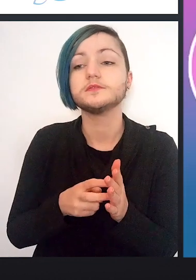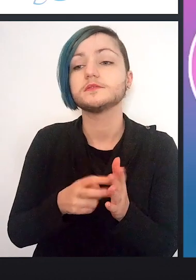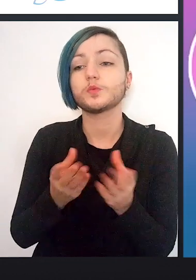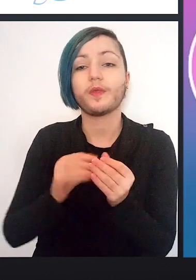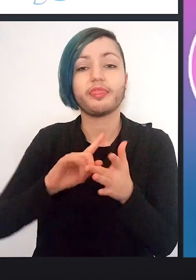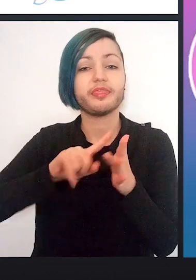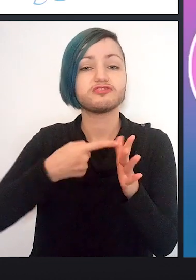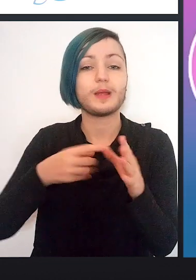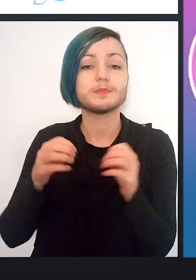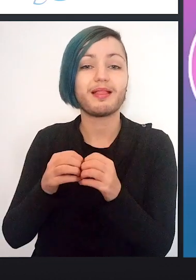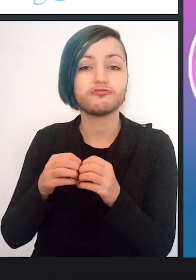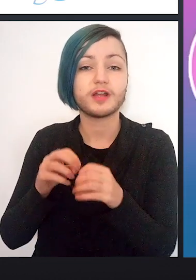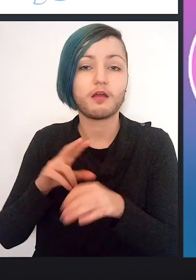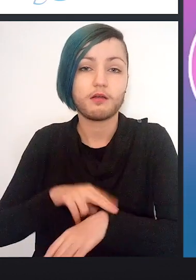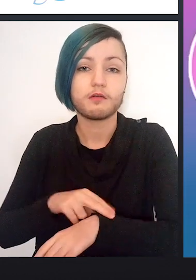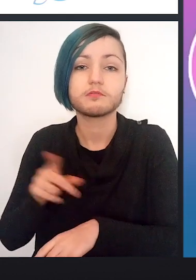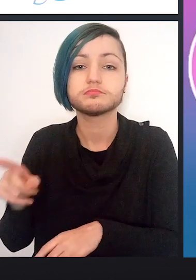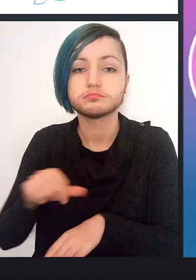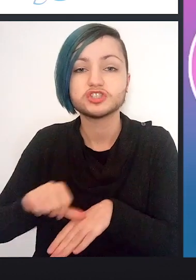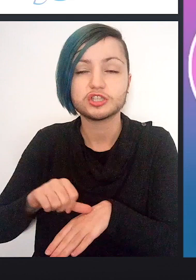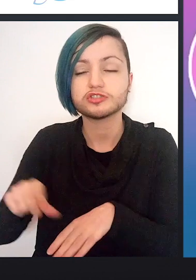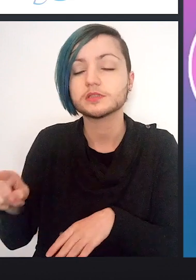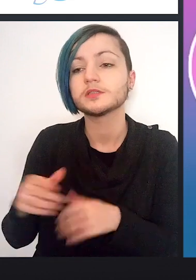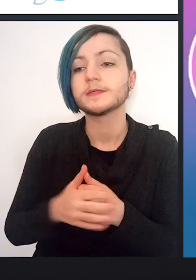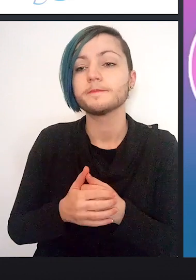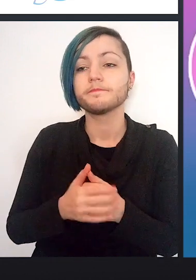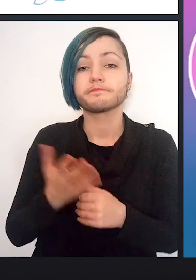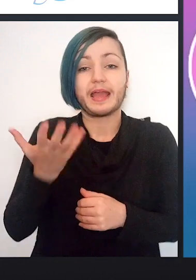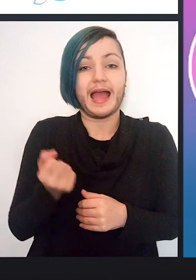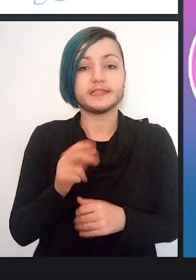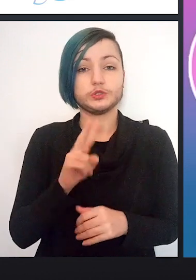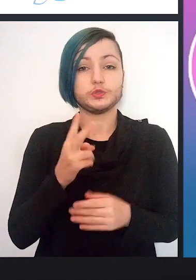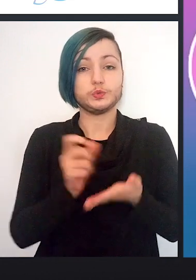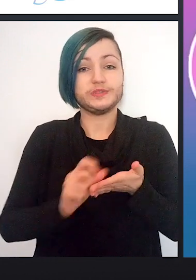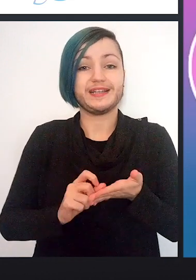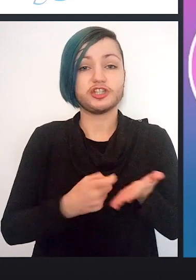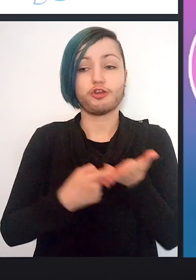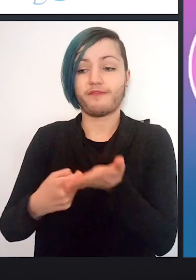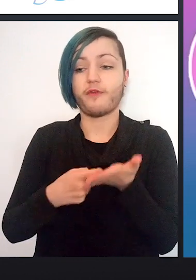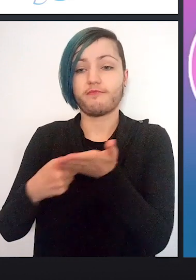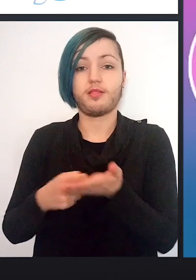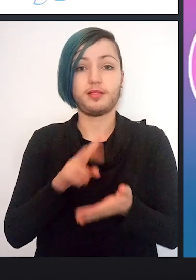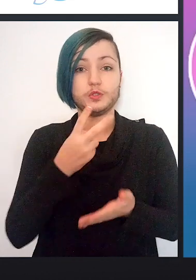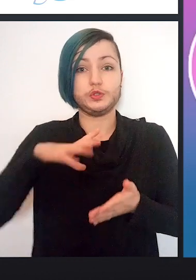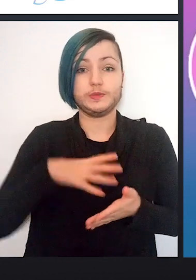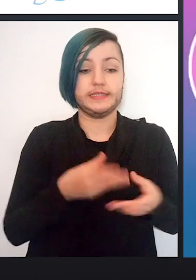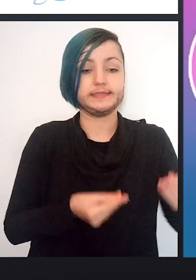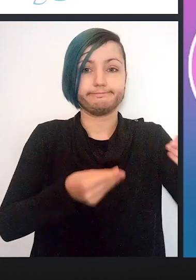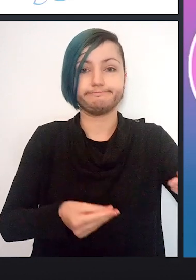with James Bellringer I got my two signatures to refer me to the surgeon.